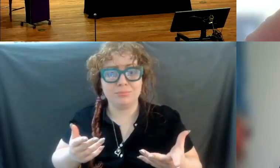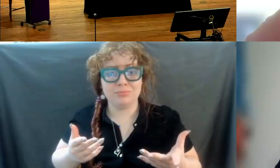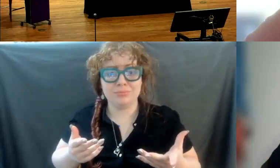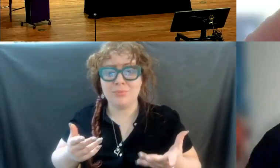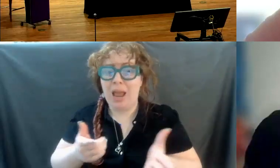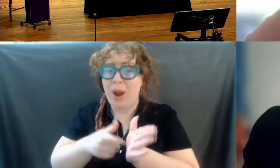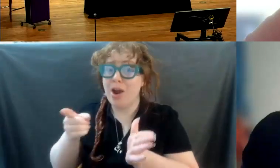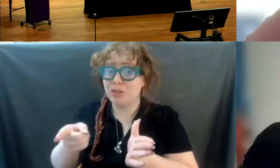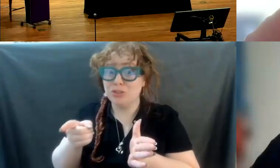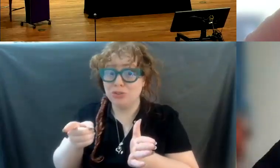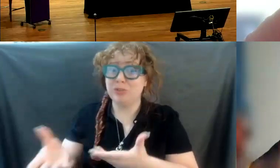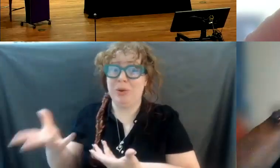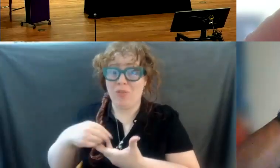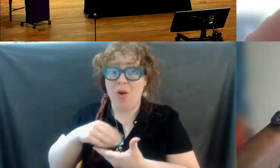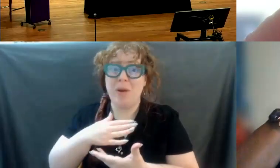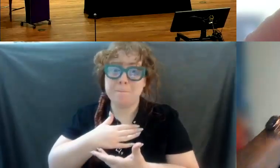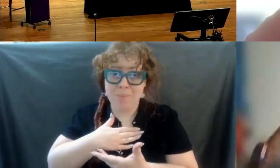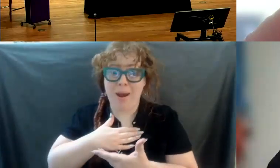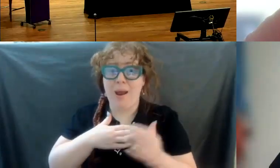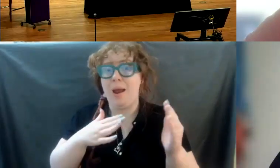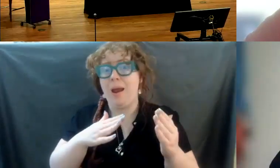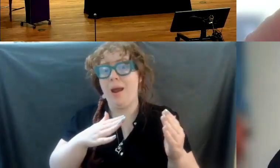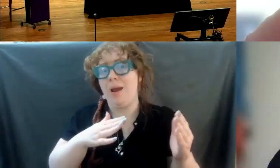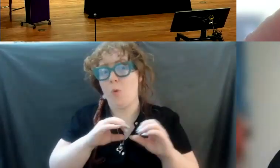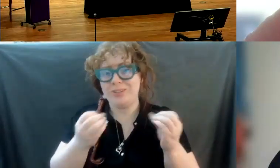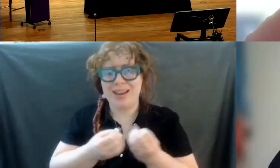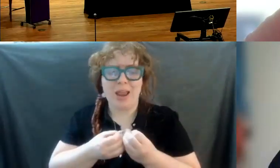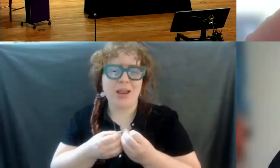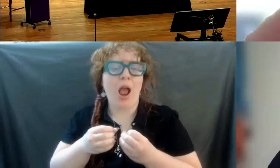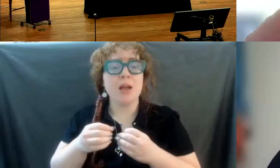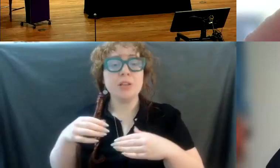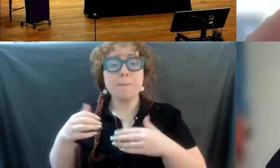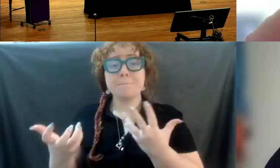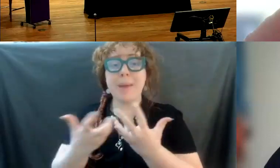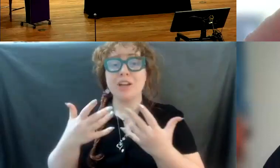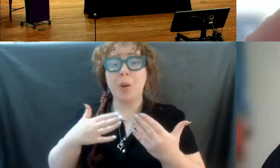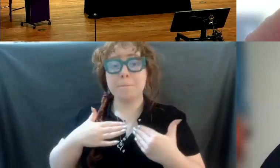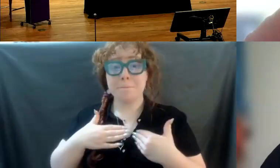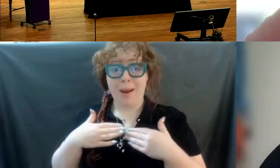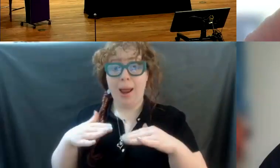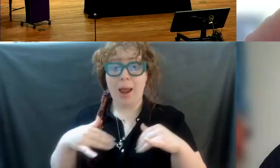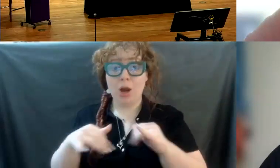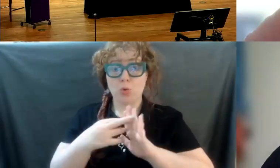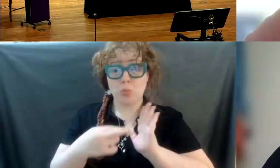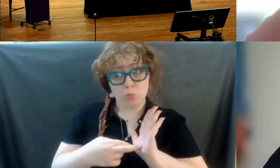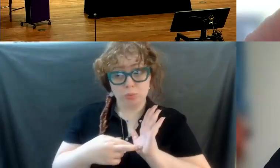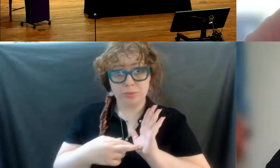that they have to function only according to the way that ableist standards require and making sure that you're able to meet people where they are